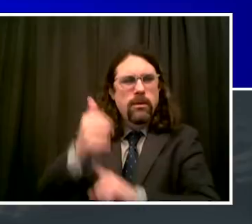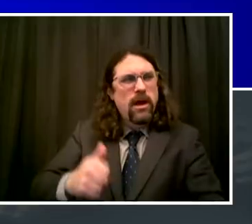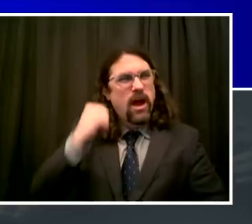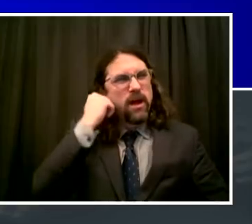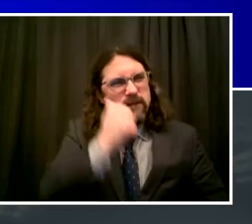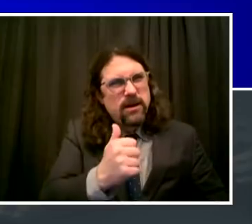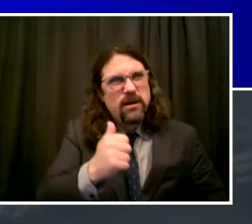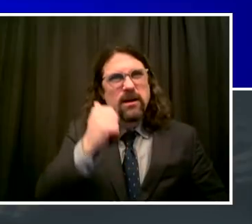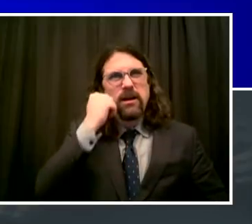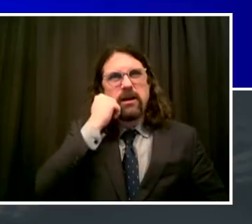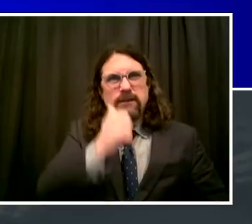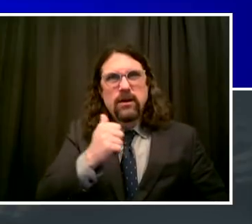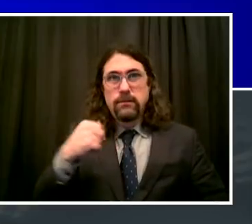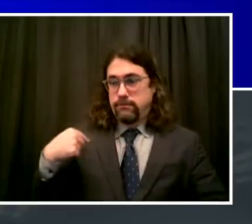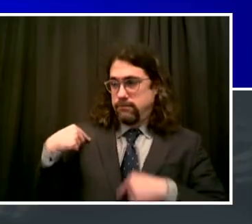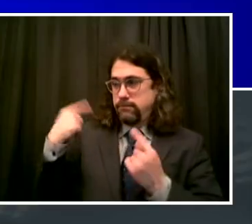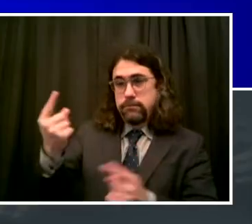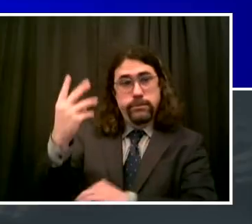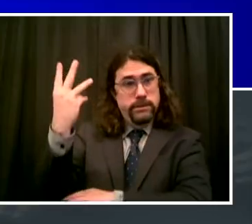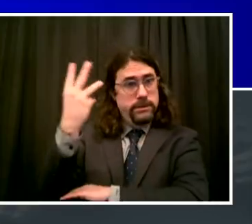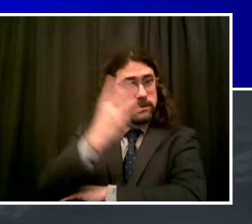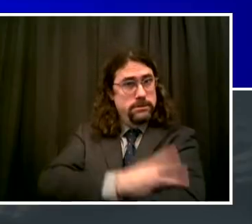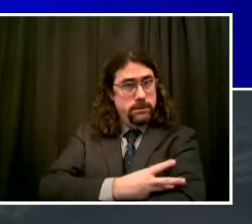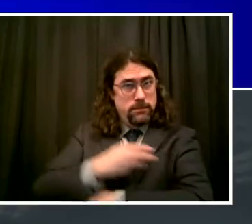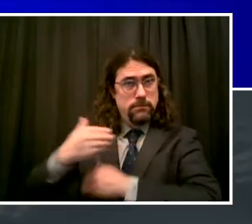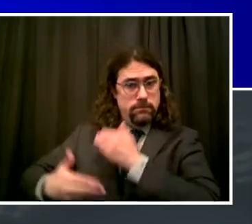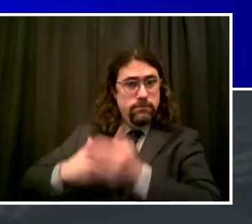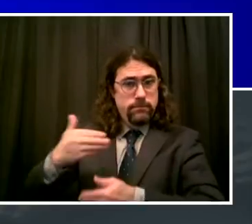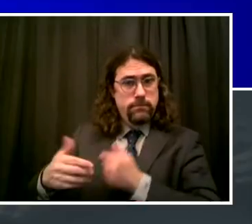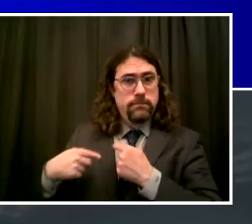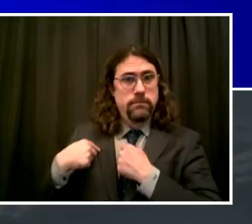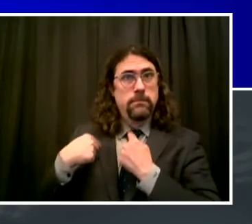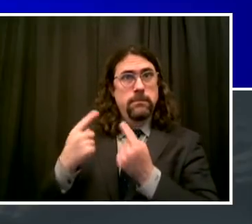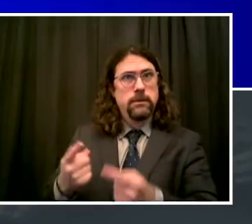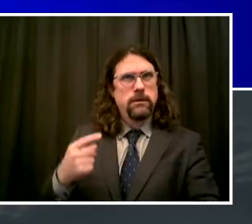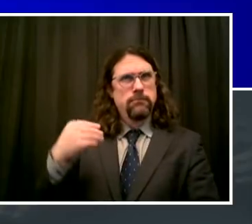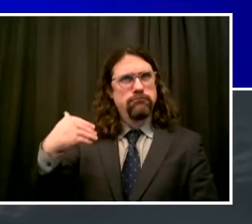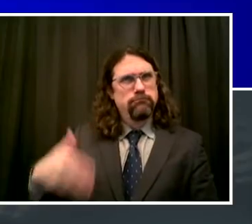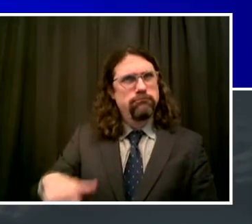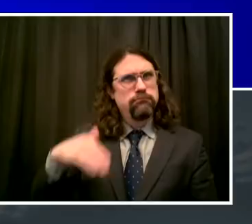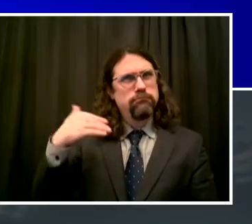WE PETR TMTA AND THE STATE, SIX